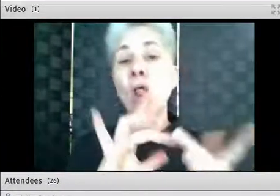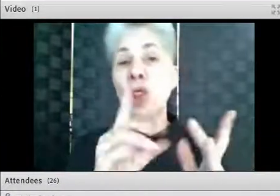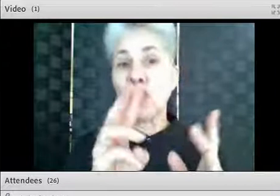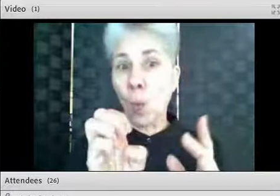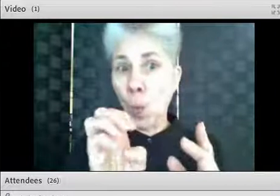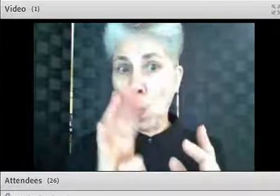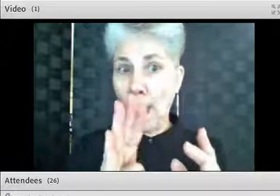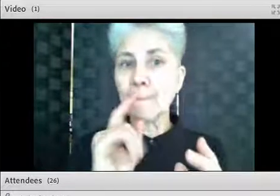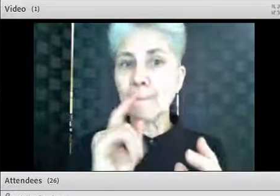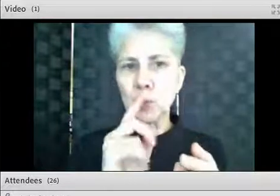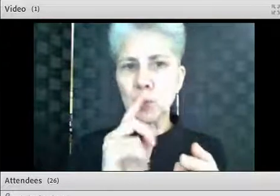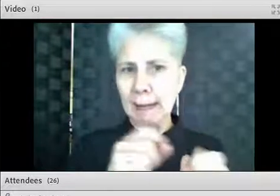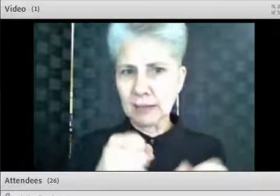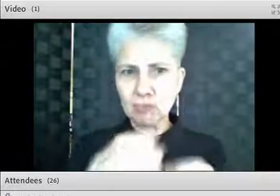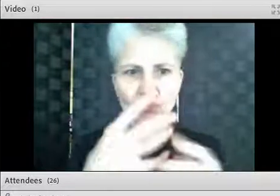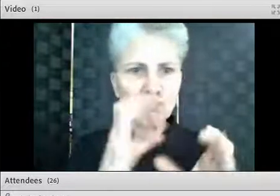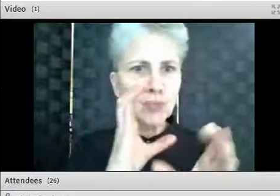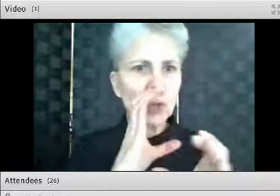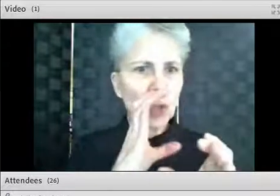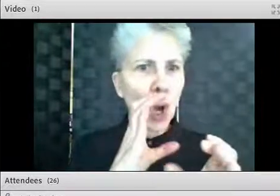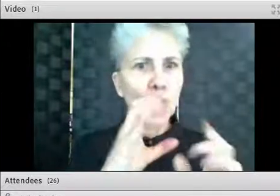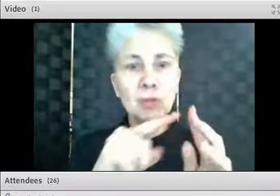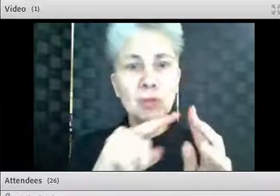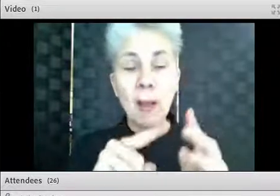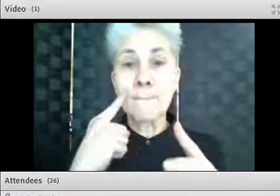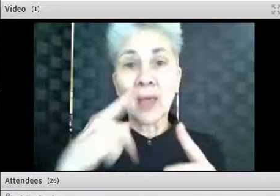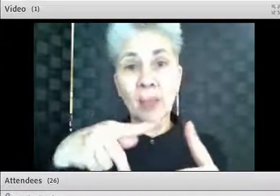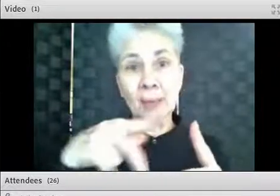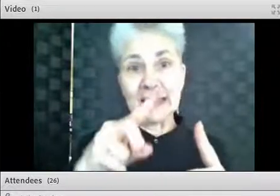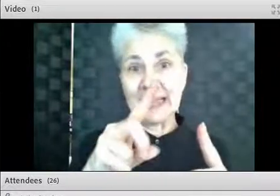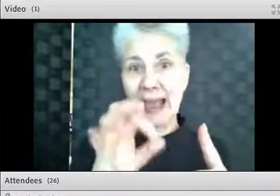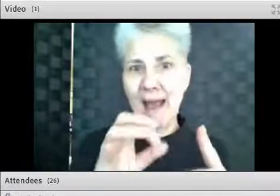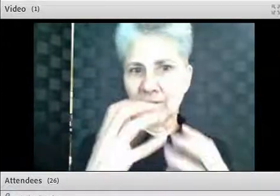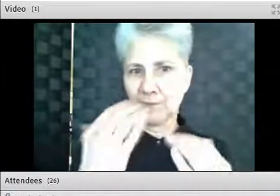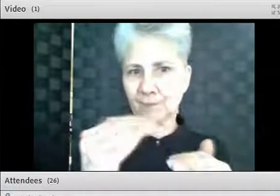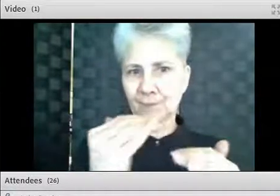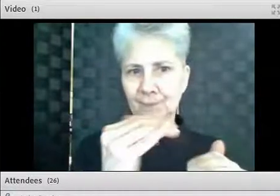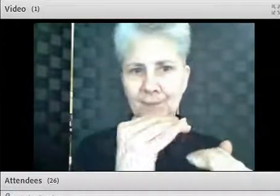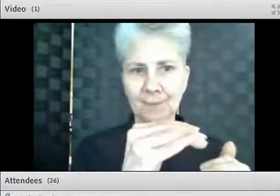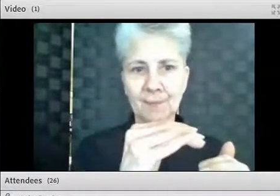and browse where the PDFs are, like I said, PDFs. So they're kind of more flat.